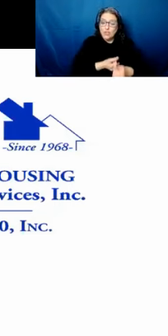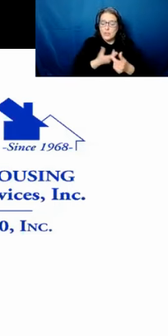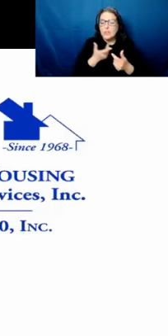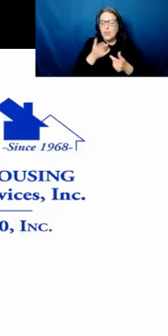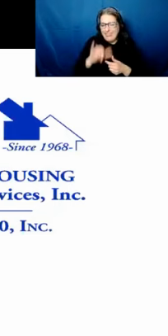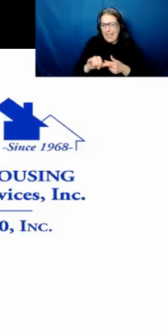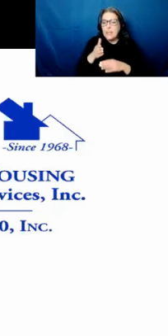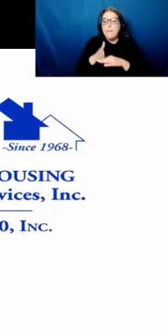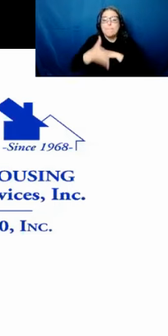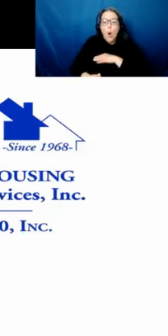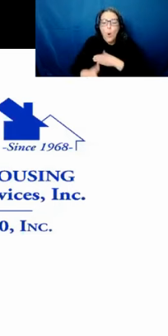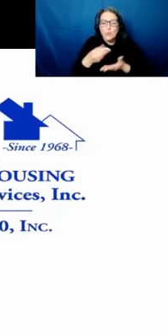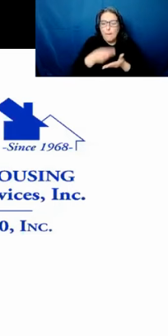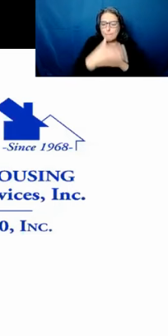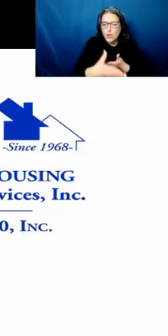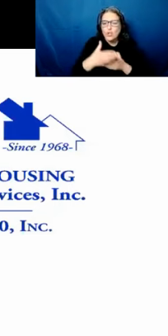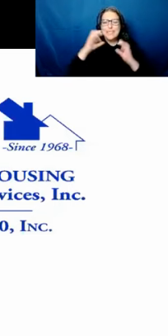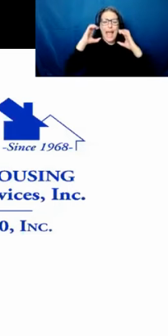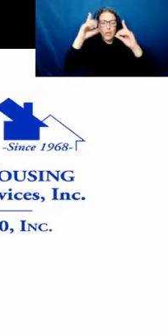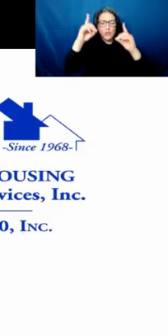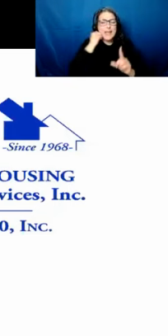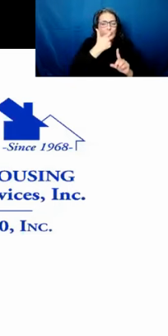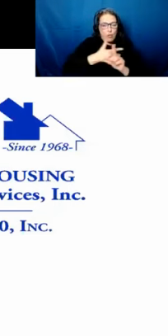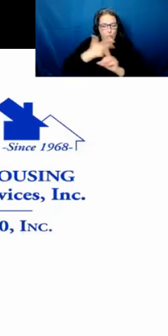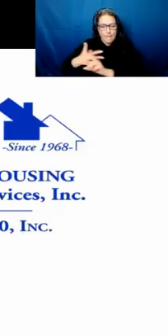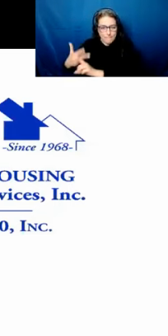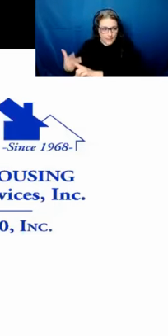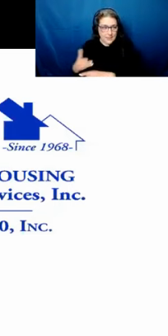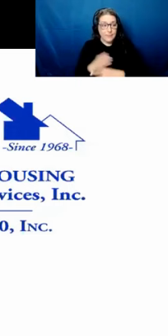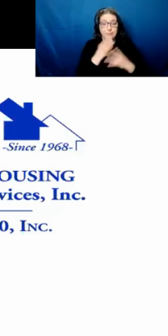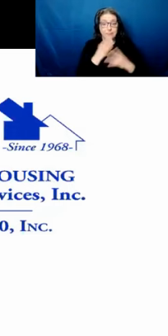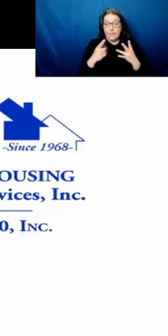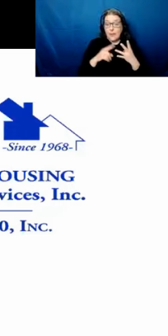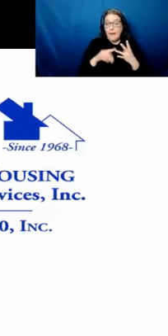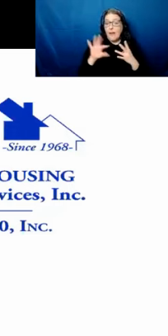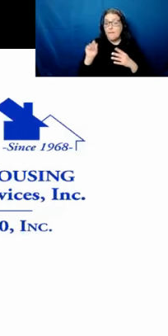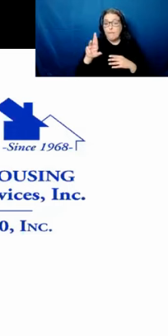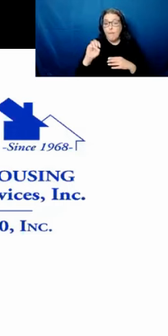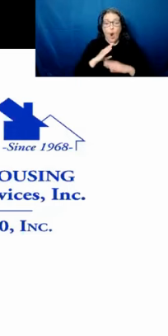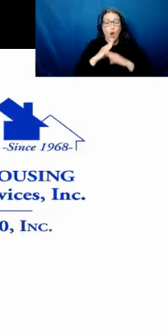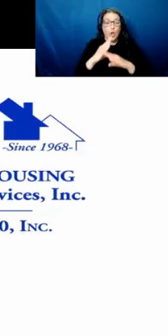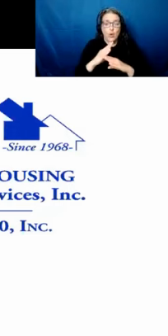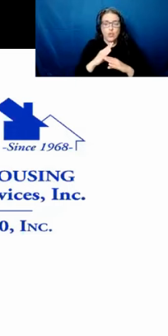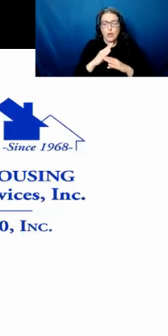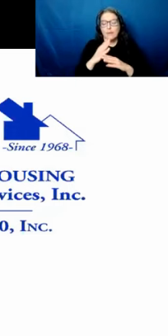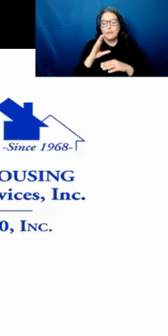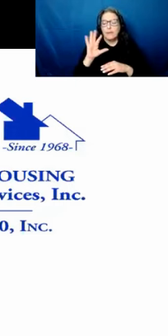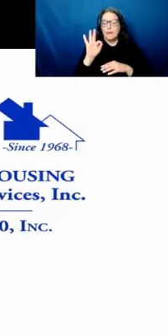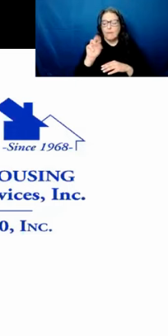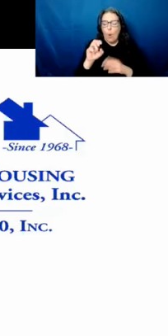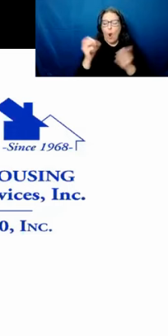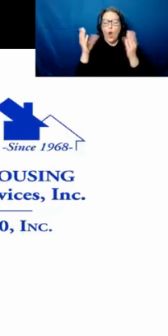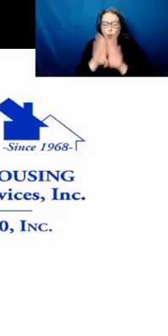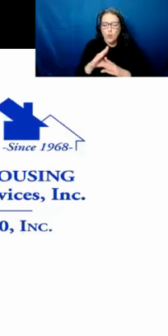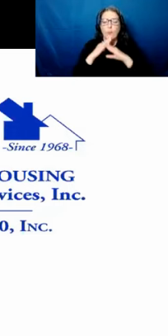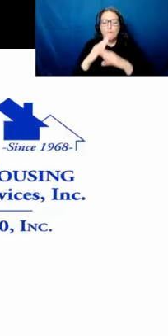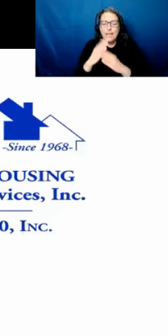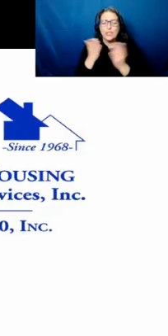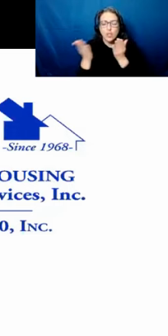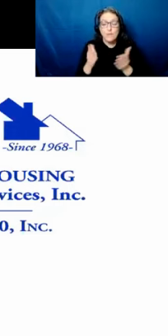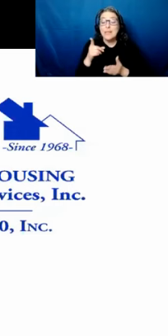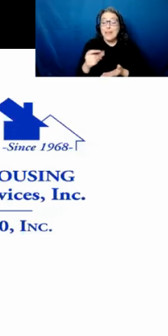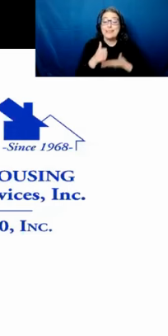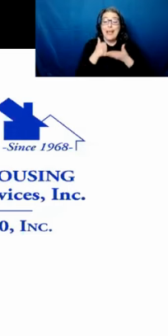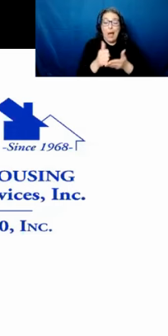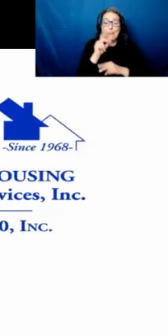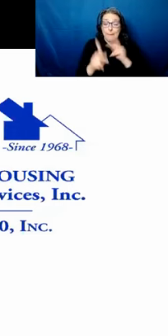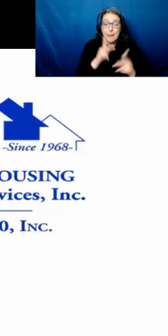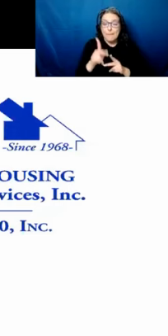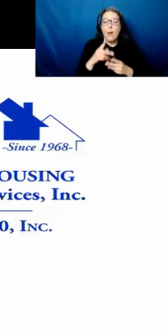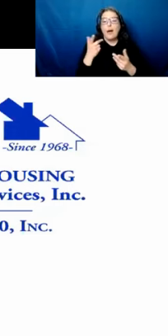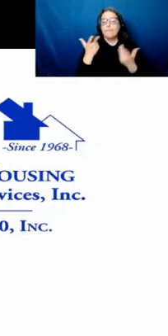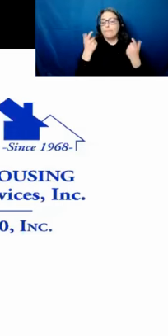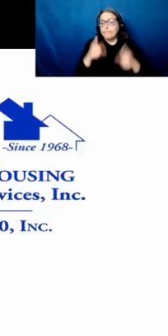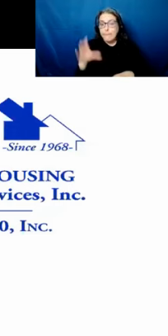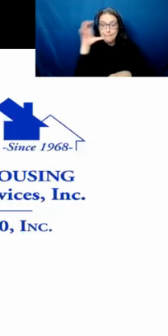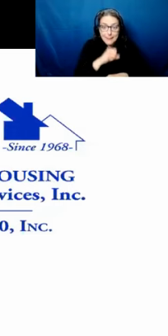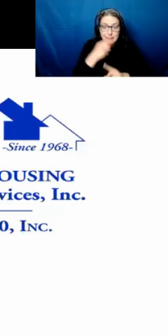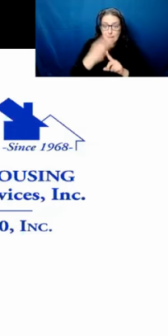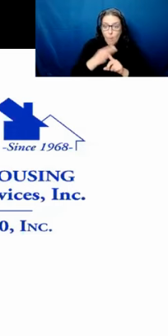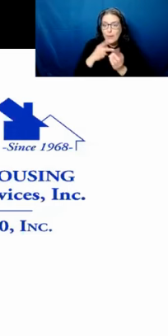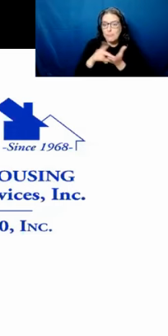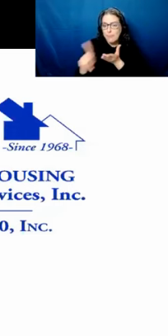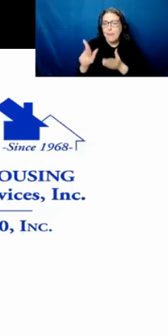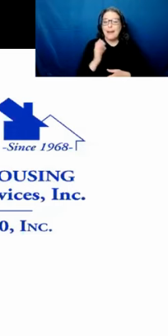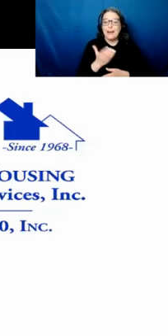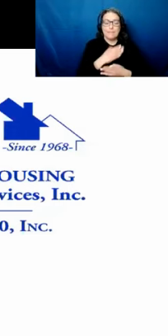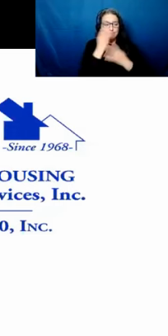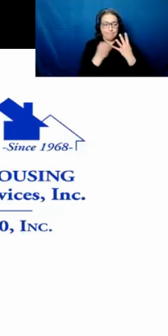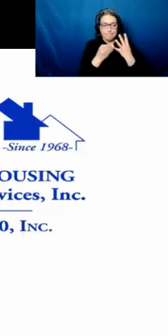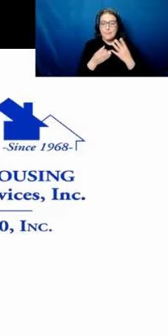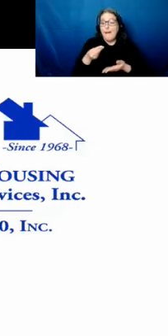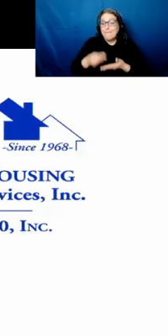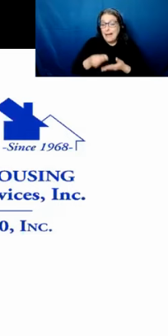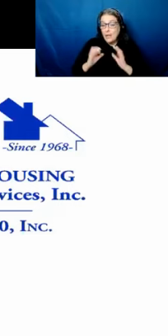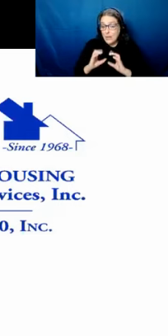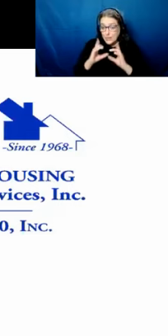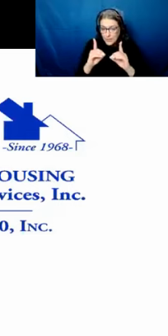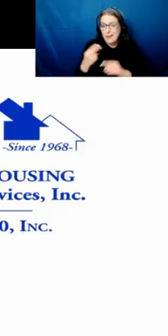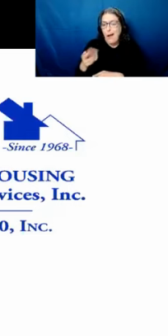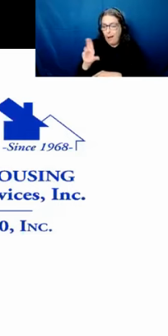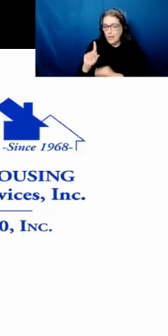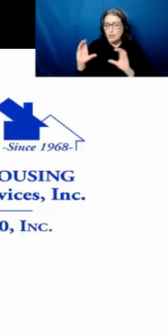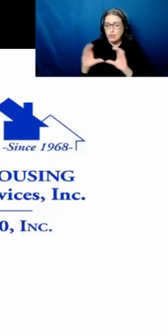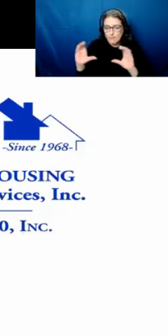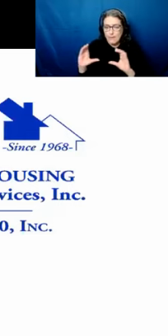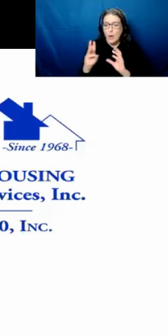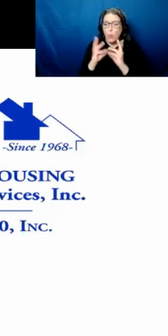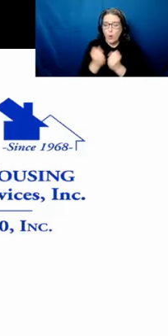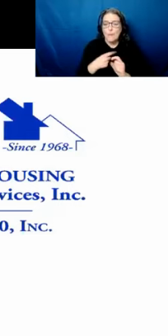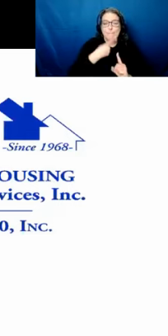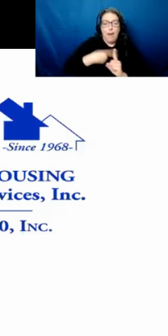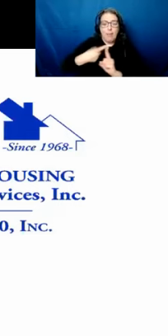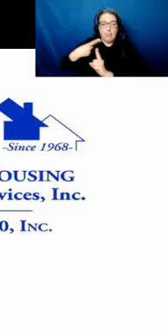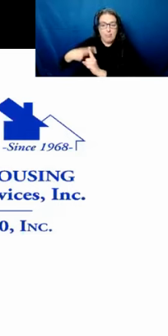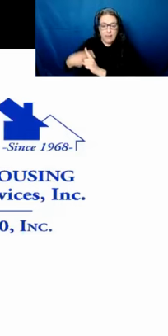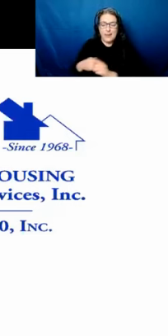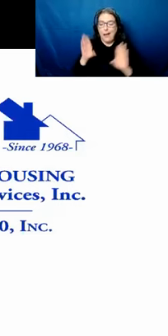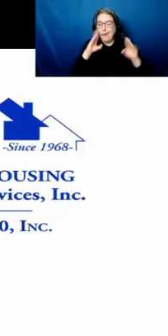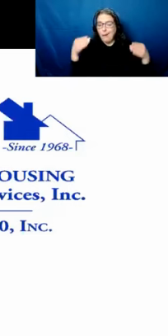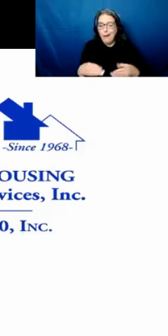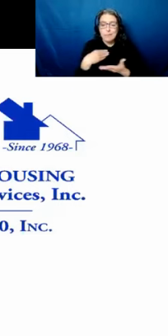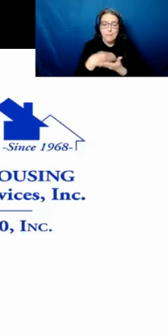We focus on this program primarily on seniors that are age 6 O and older that are 50% AMI, and through this program we're able to keep senior seniors safe and warm in their homes as long as possible. And also preserving the home for them, their families and the community.